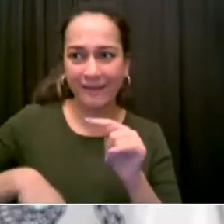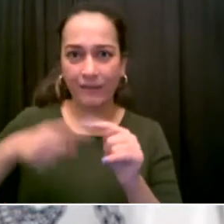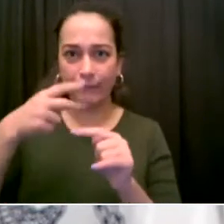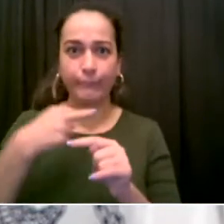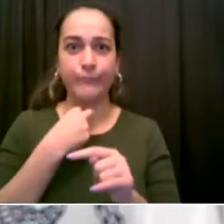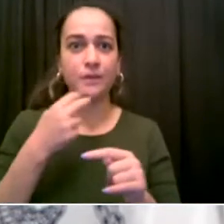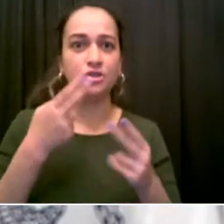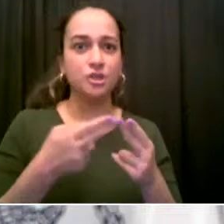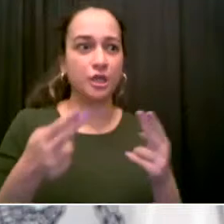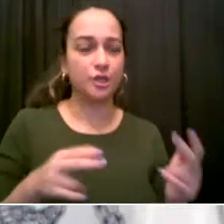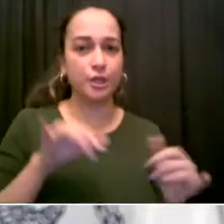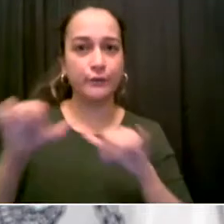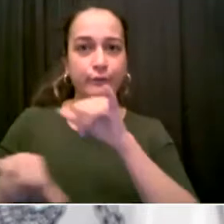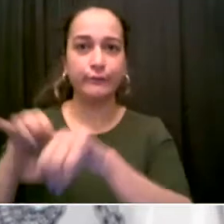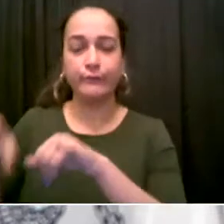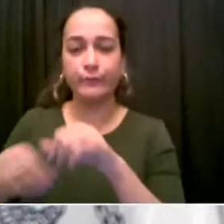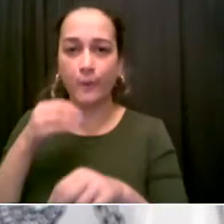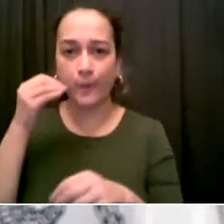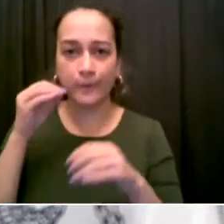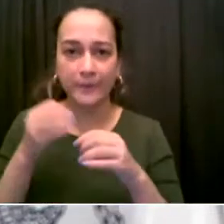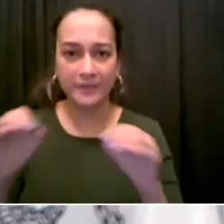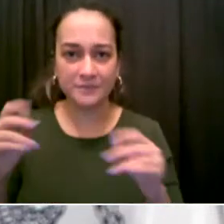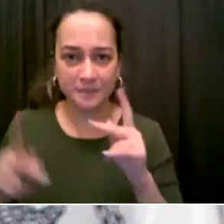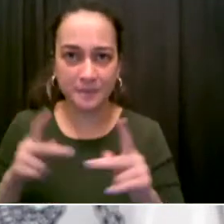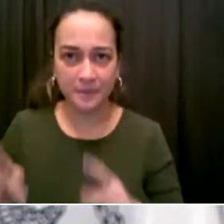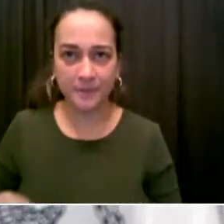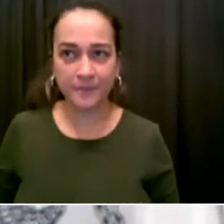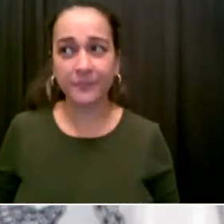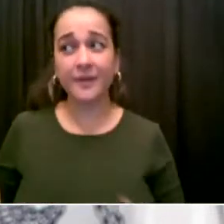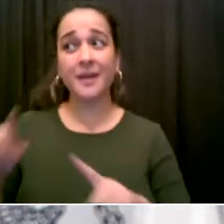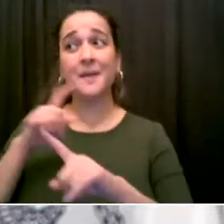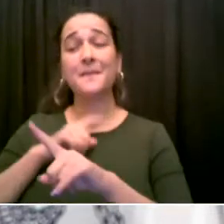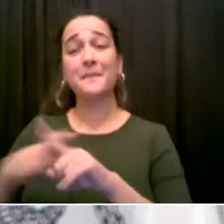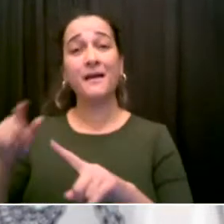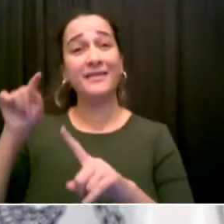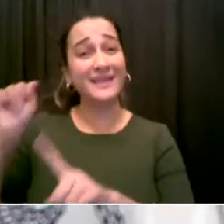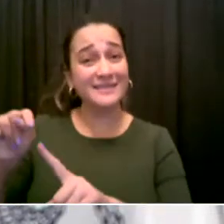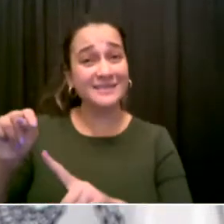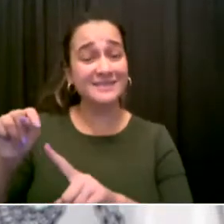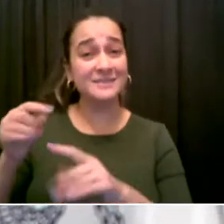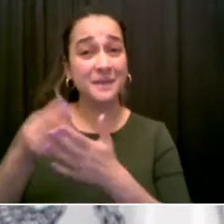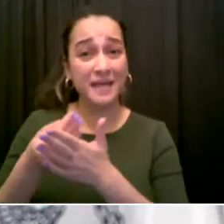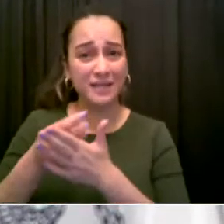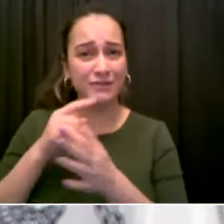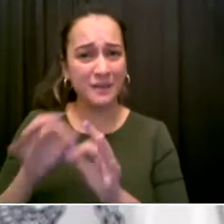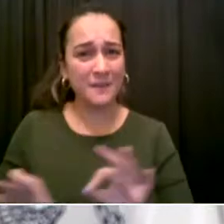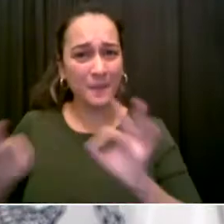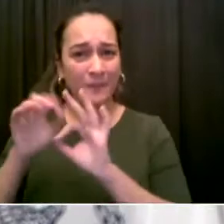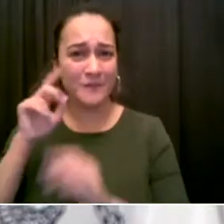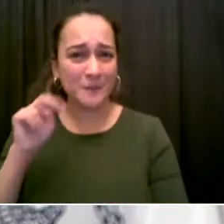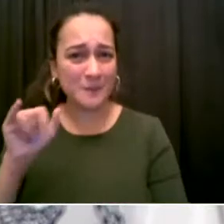THEY ARE A CRUCIAL PIECE OF THE CITY'S ECONOMIC INFRASTRUCTURE. THERE WAS WAS A